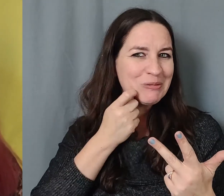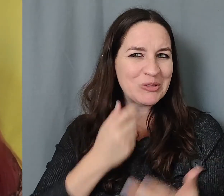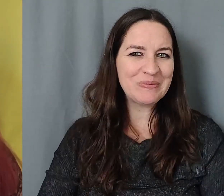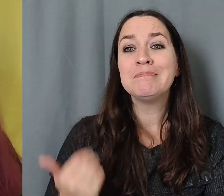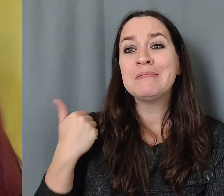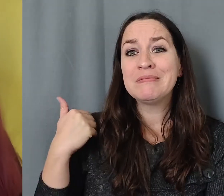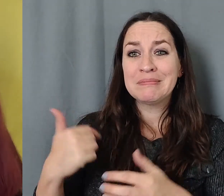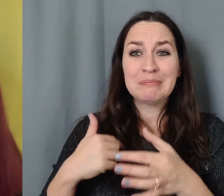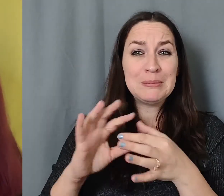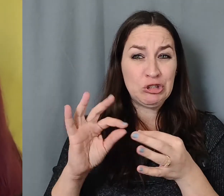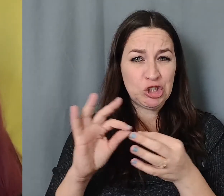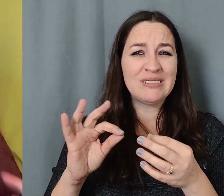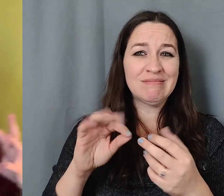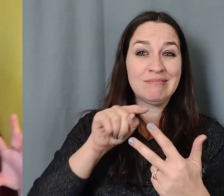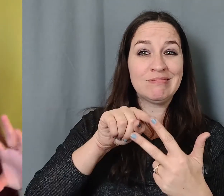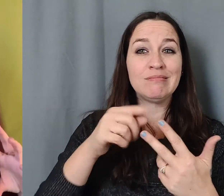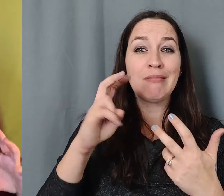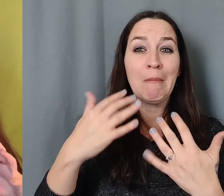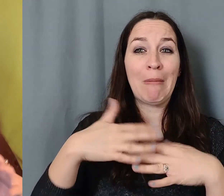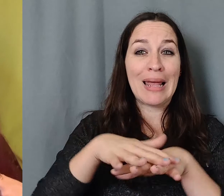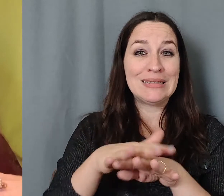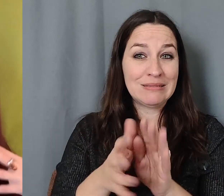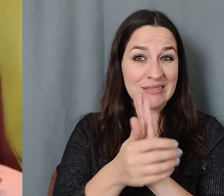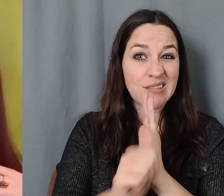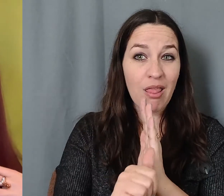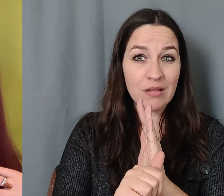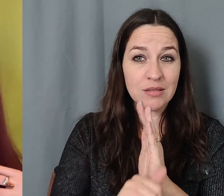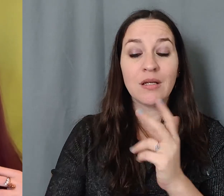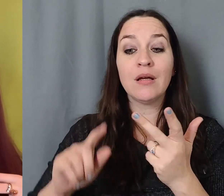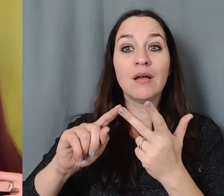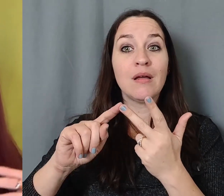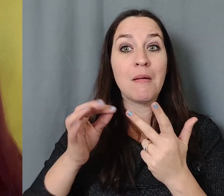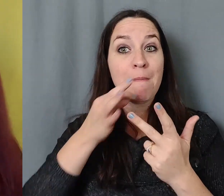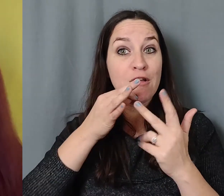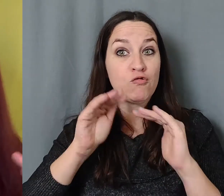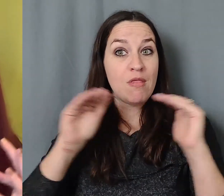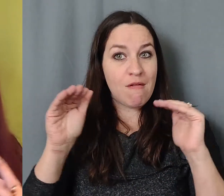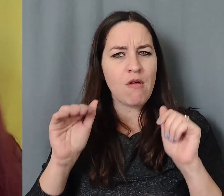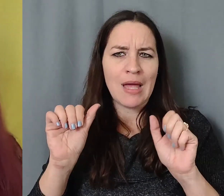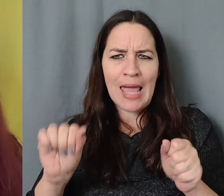with it. And of course, I mentioned earlier about starting to blend skills. When you move into mastery level, you can blend skills a lot more.